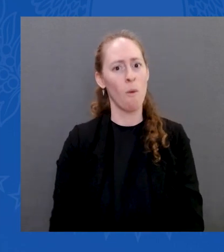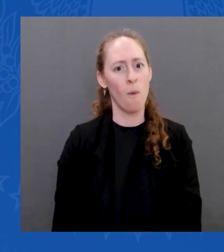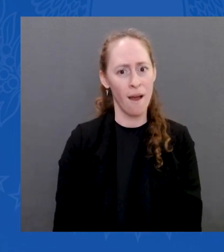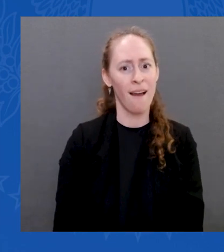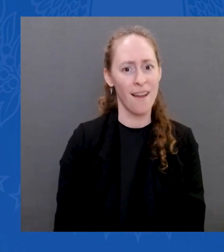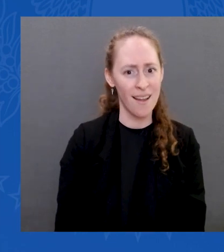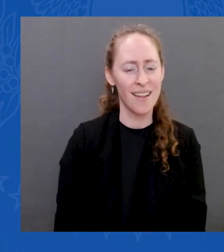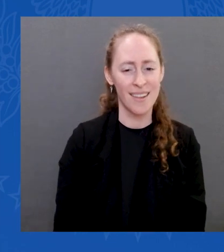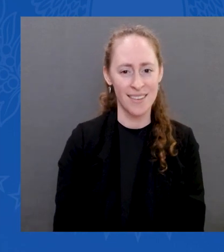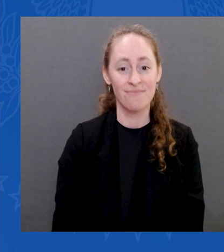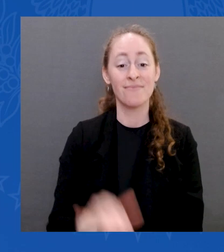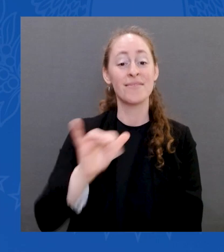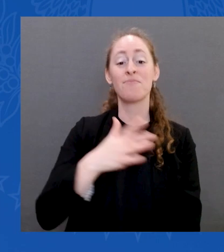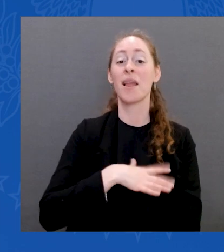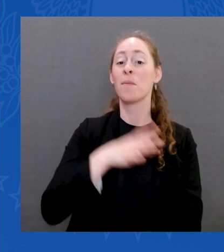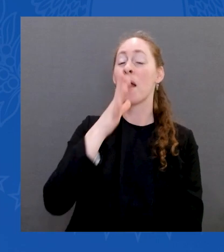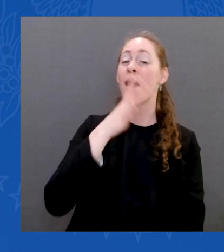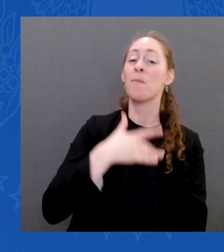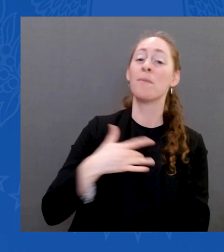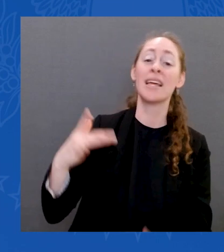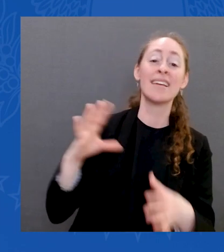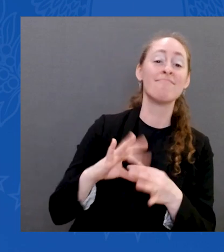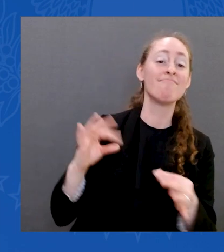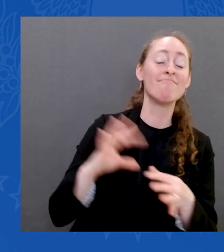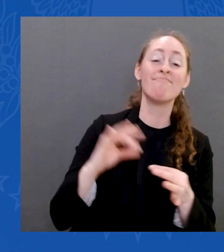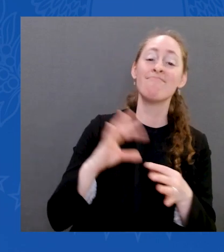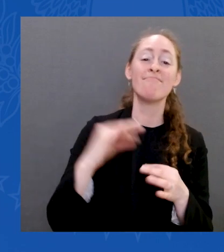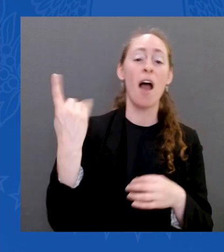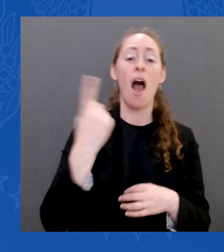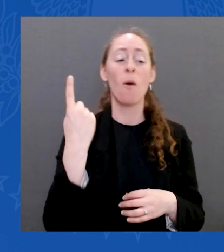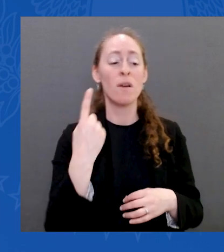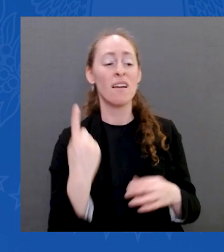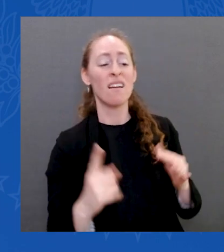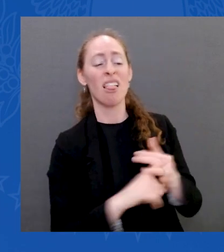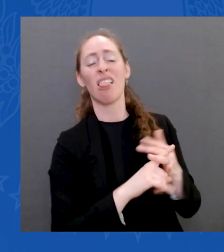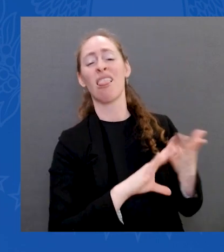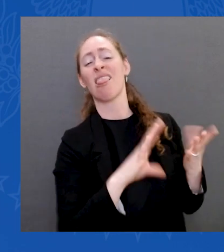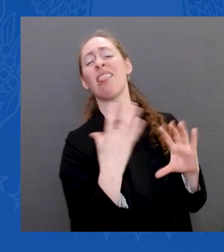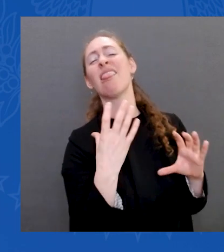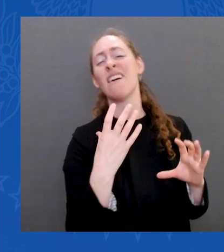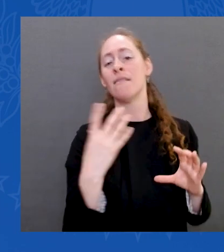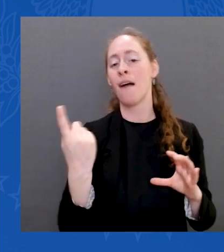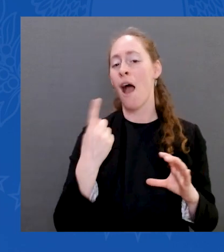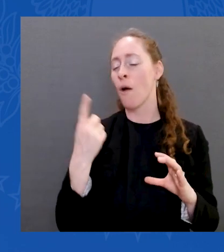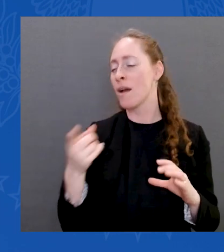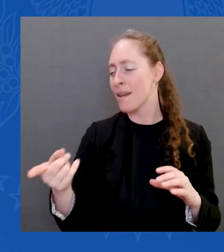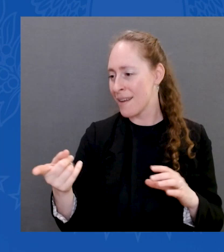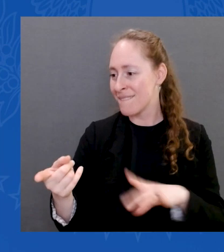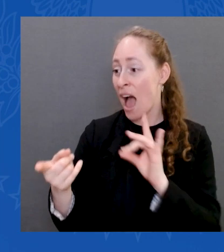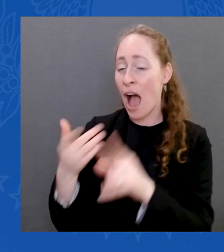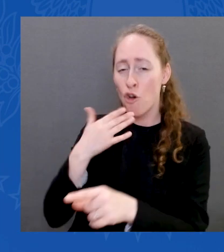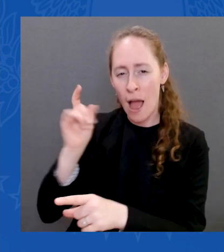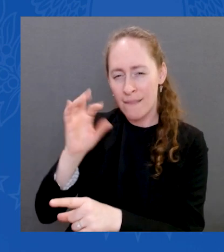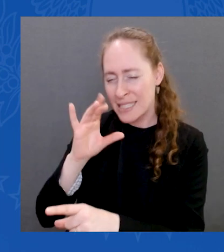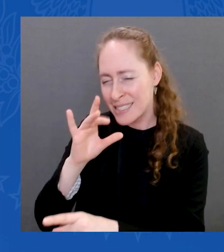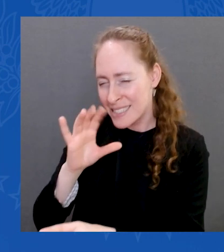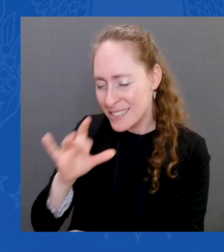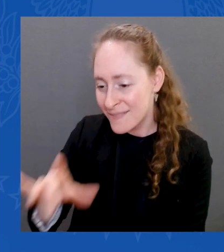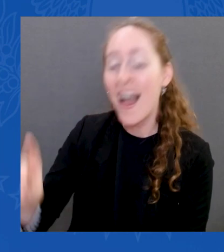if you look hard enough for it." I think that was the upside. The American people became, "Whoa. My goodness."